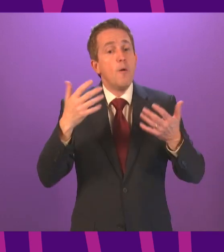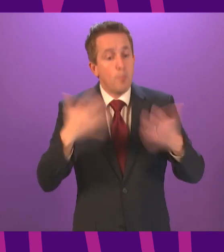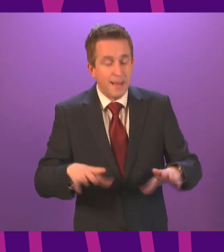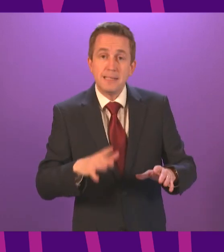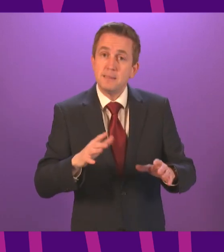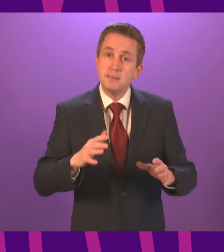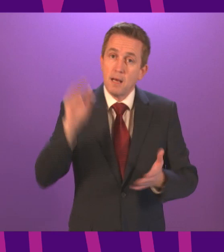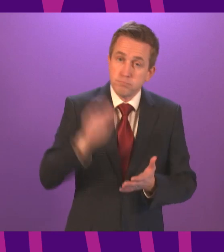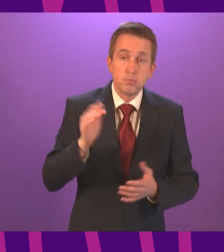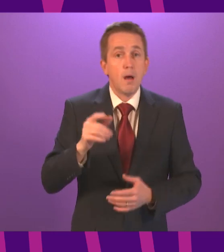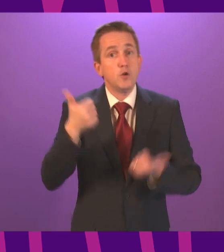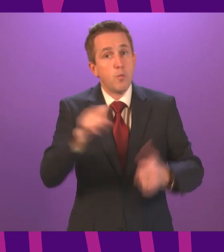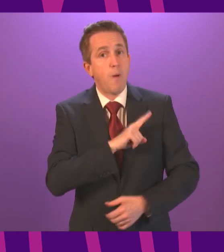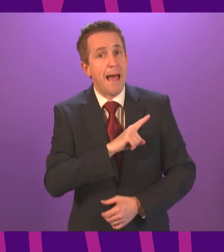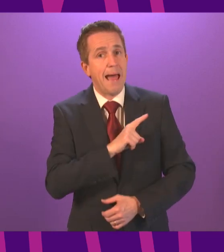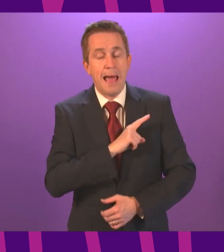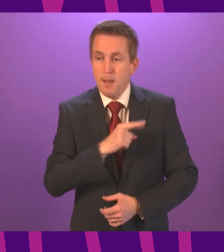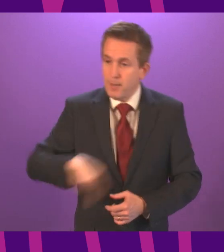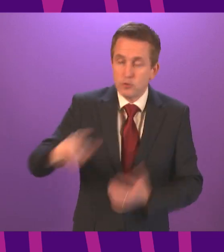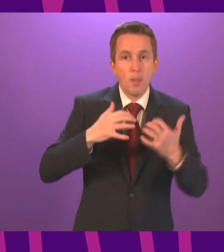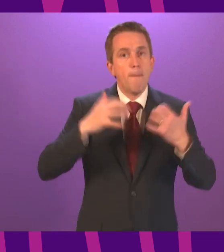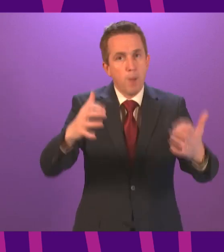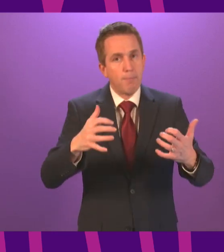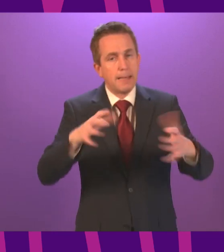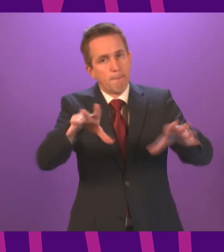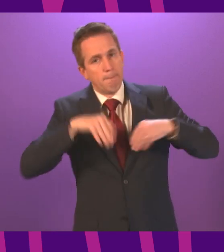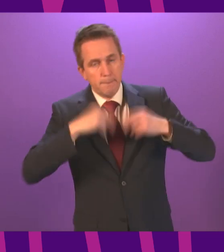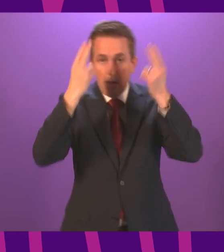public compliance, and I am deeply grateful to the public for that. We do not want to